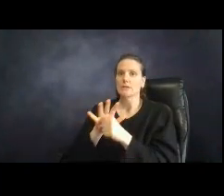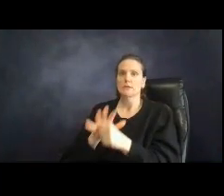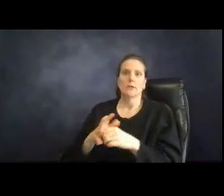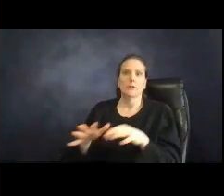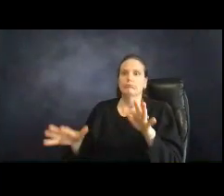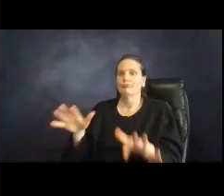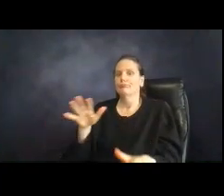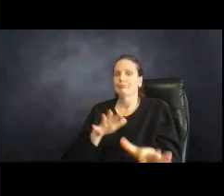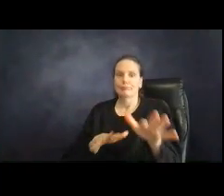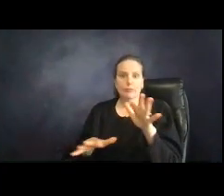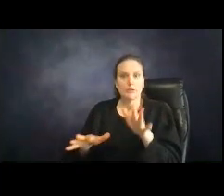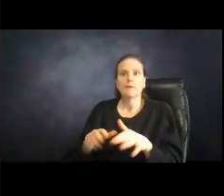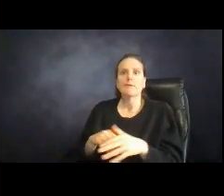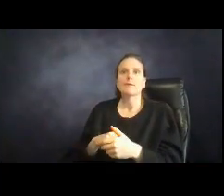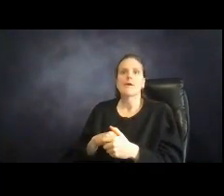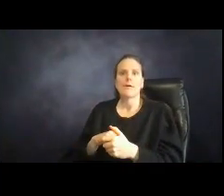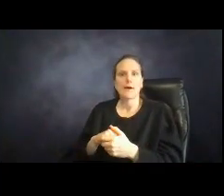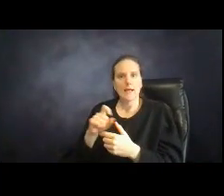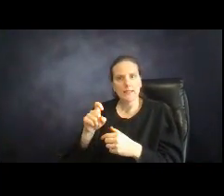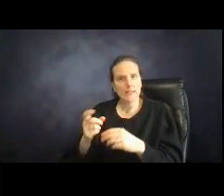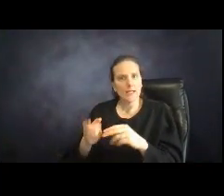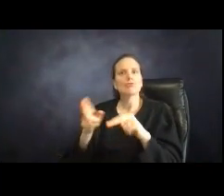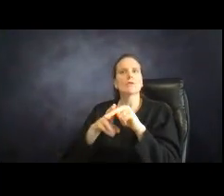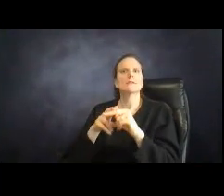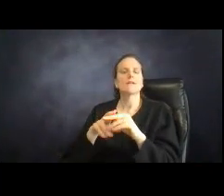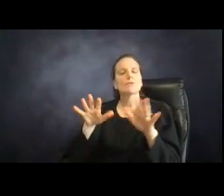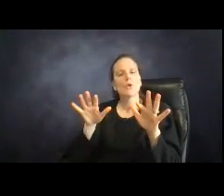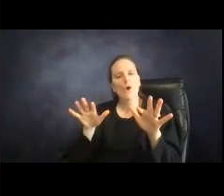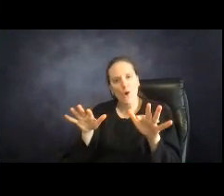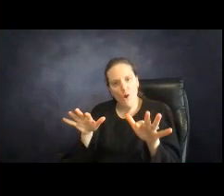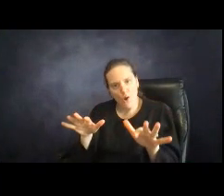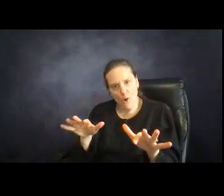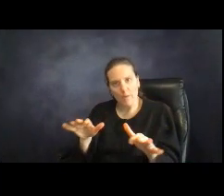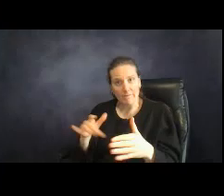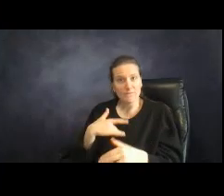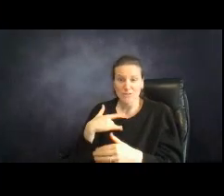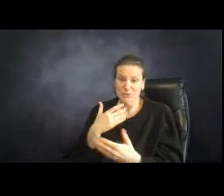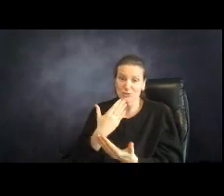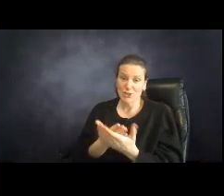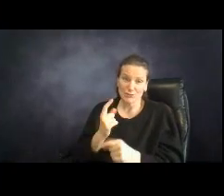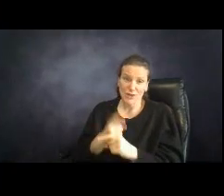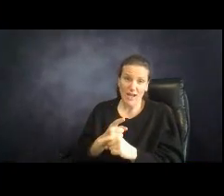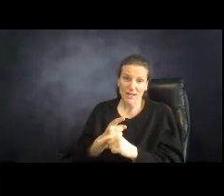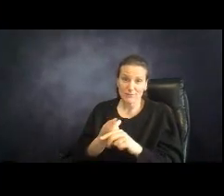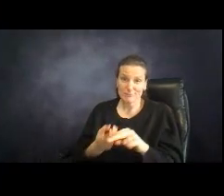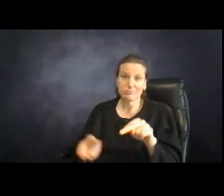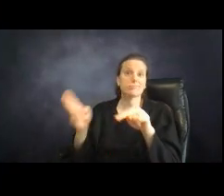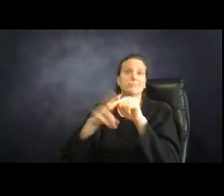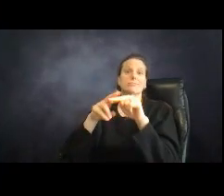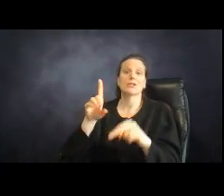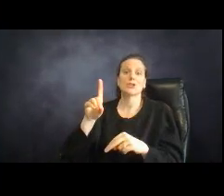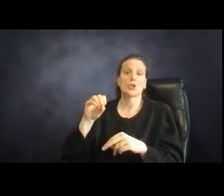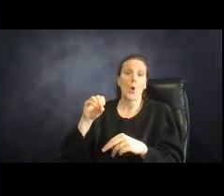And then we need to, there's an increased need to soothe or calm because it does feel good, right? It's raising dopamine. So then you have something sugary